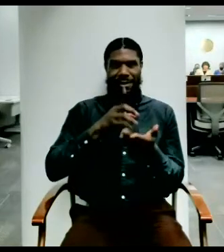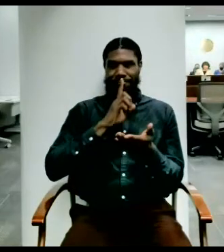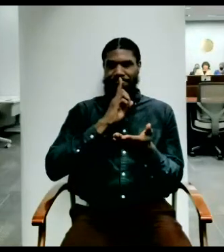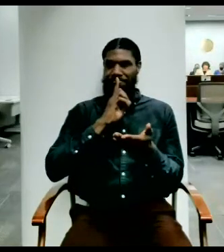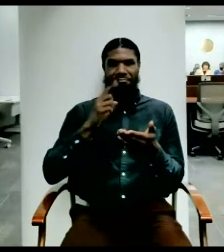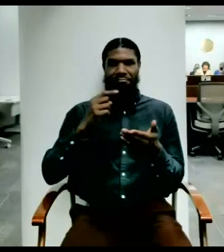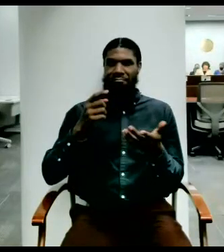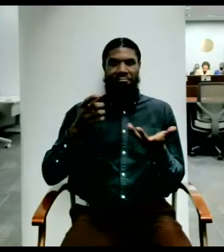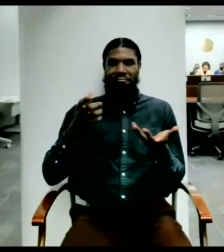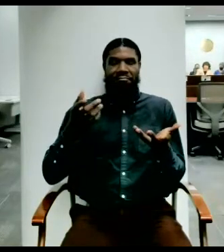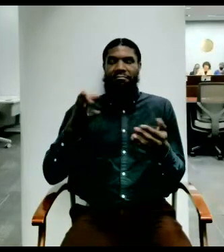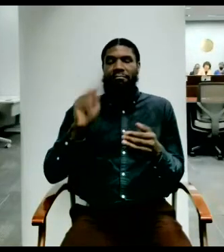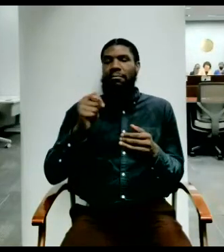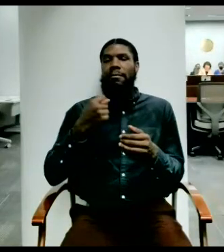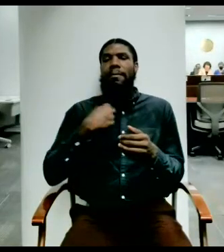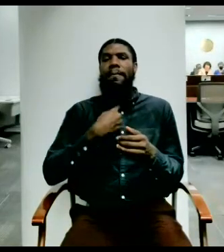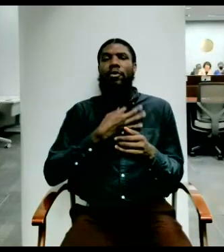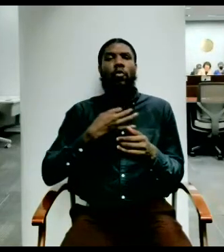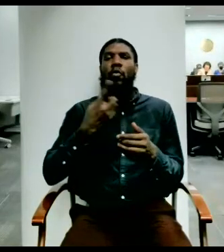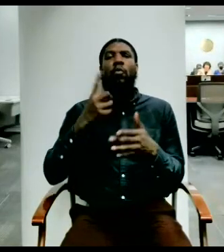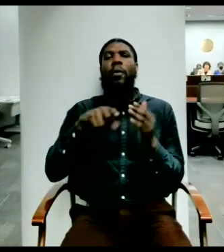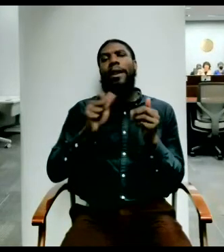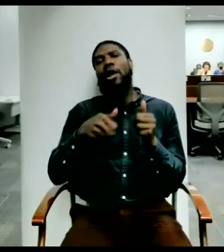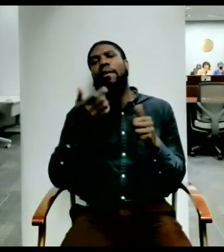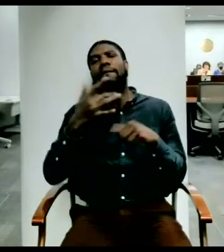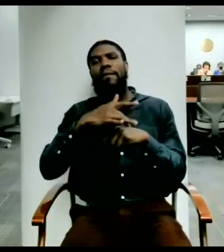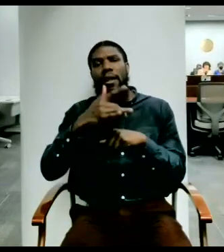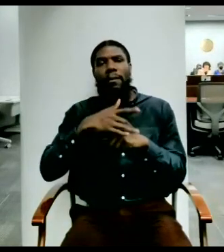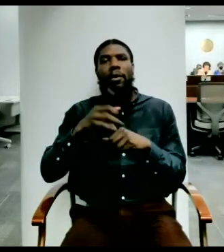I'm just curious what else is out there and what else do you think resources should be used if